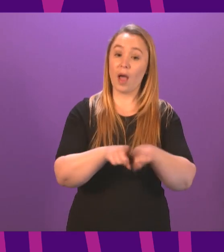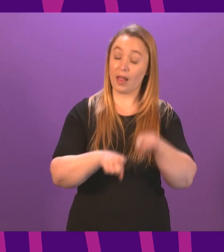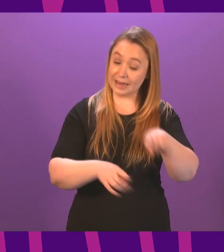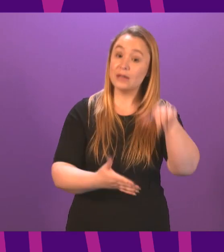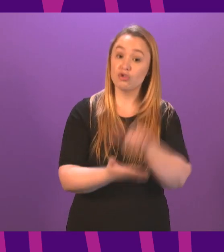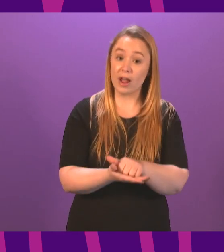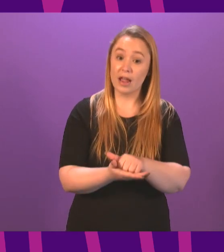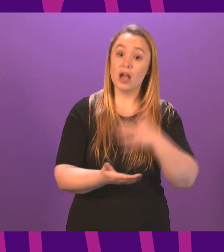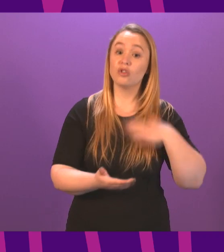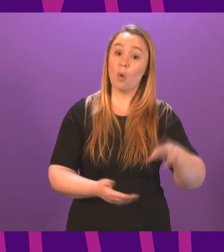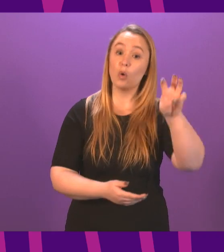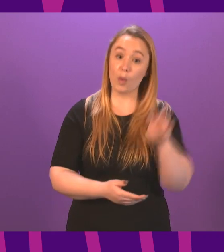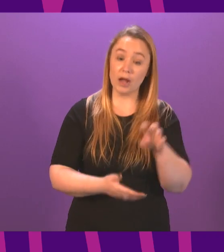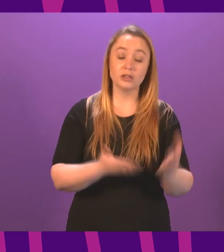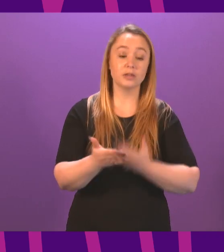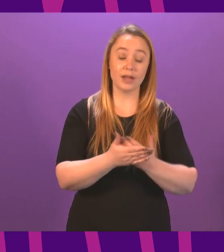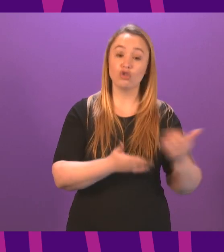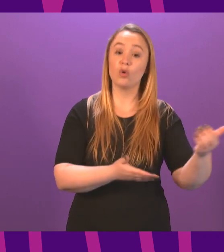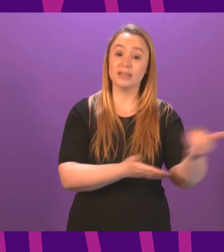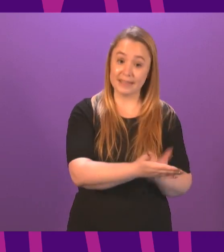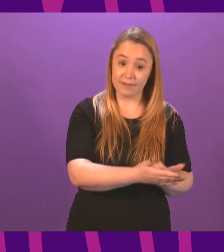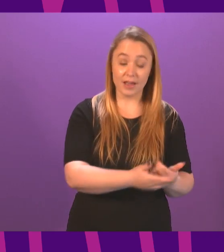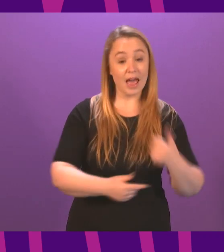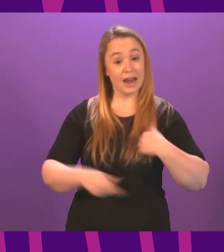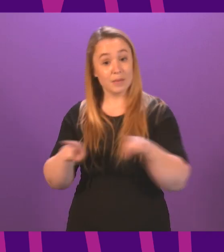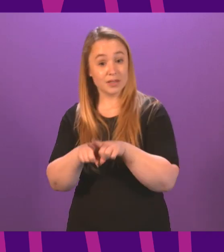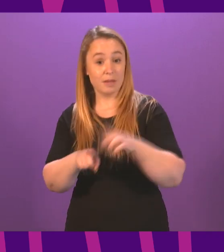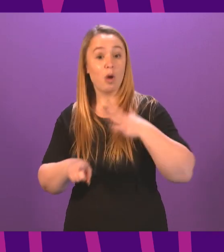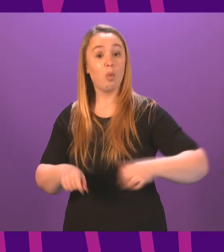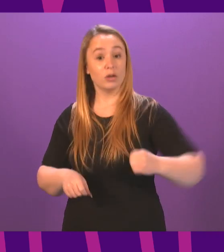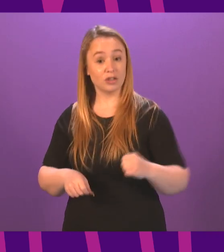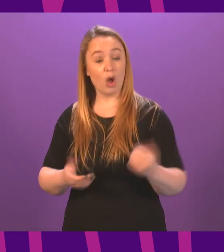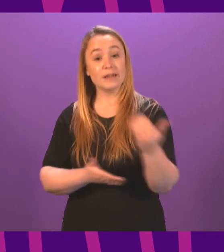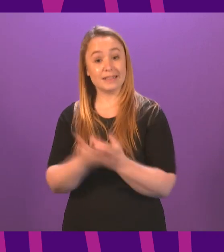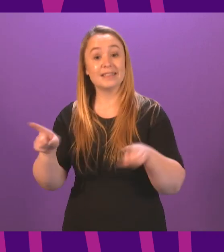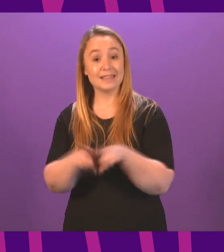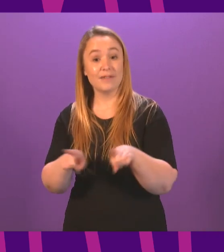safe. I am as determined as he is to keep my country as safe as I possibly can.